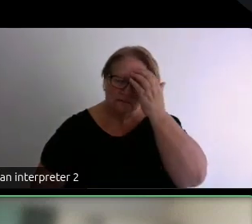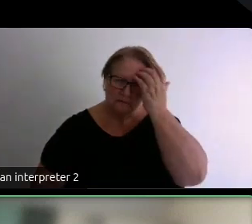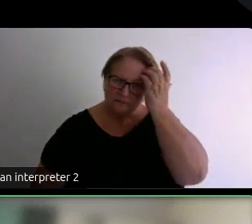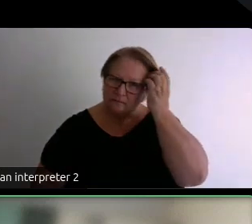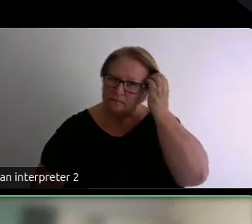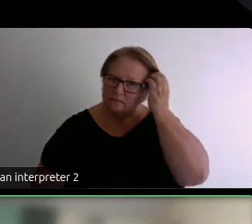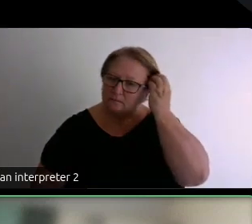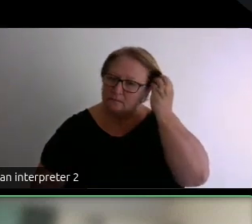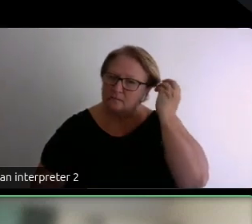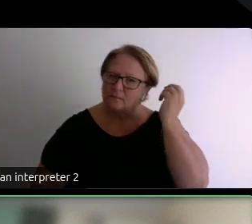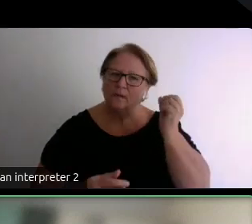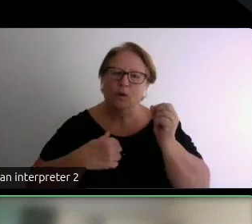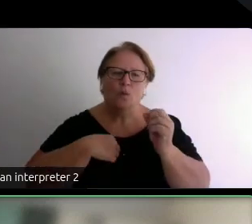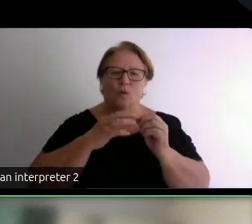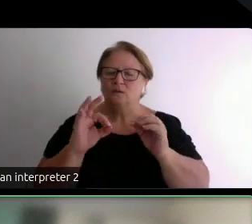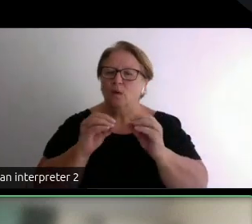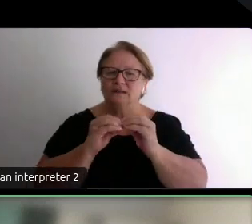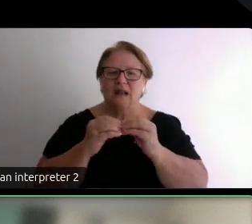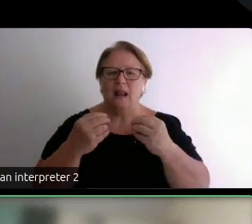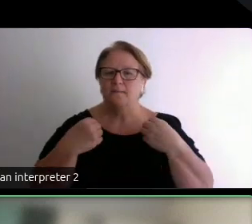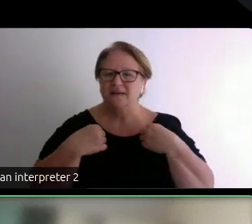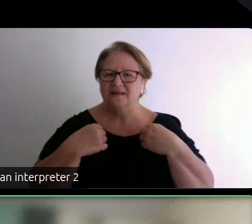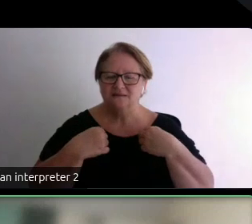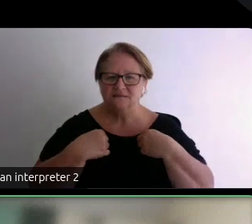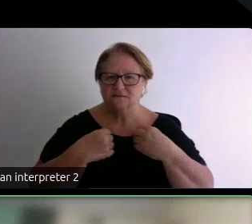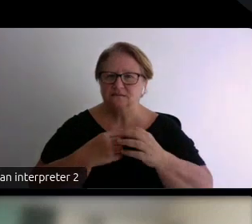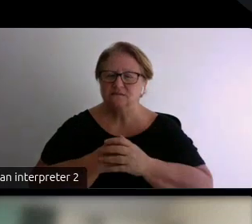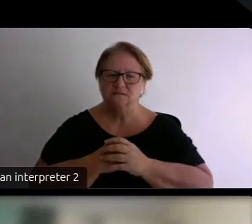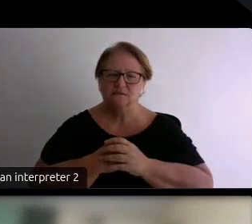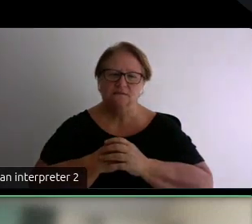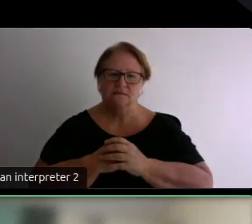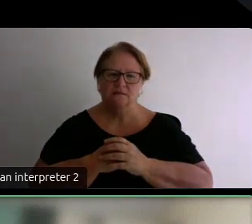well. So we don't deal with any business or commercial undertakings. We won't deal